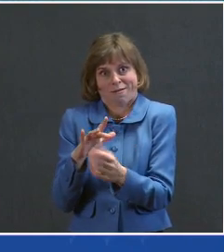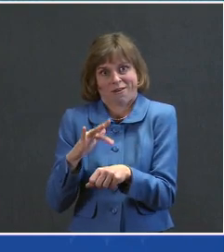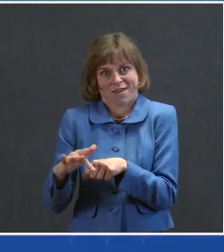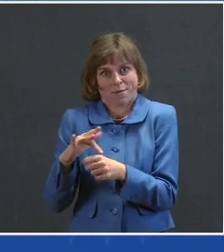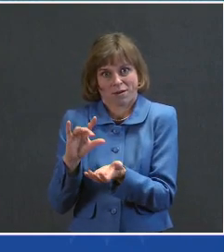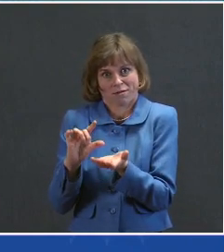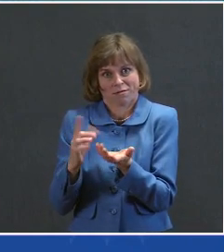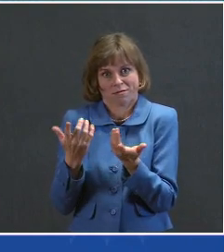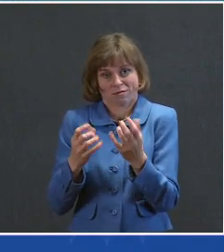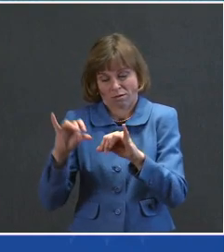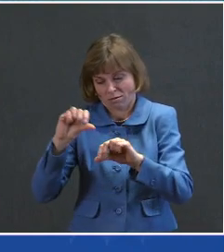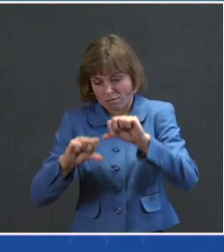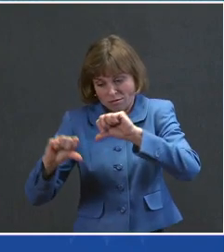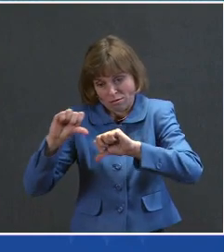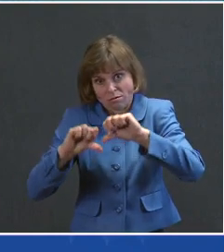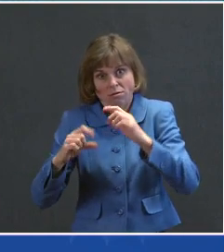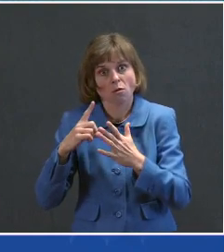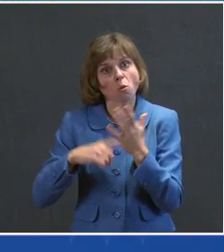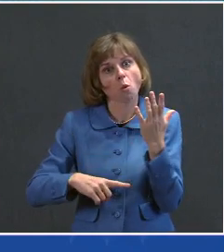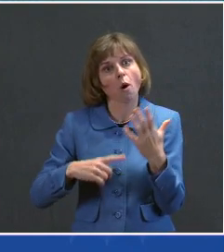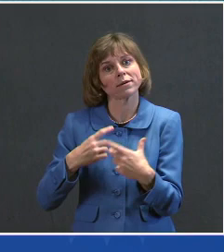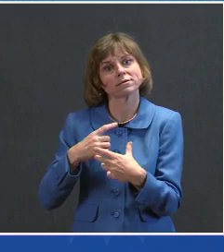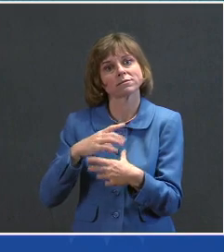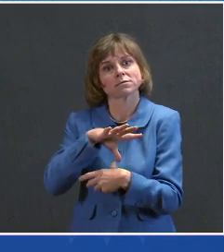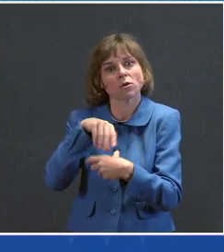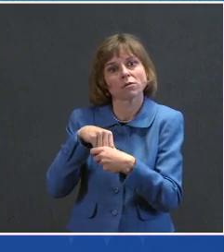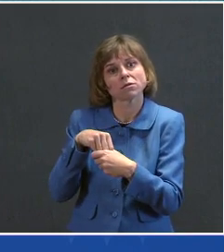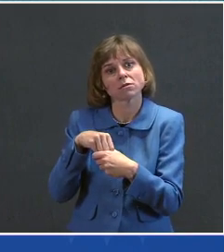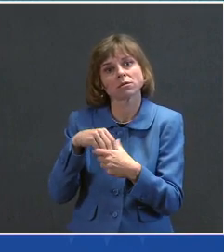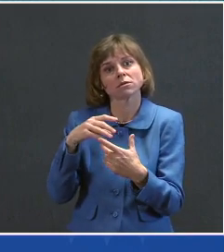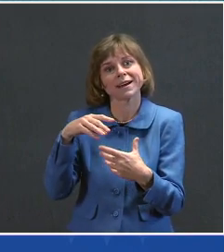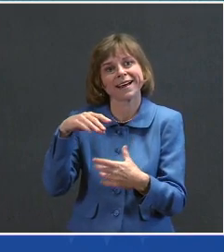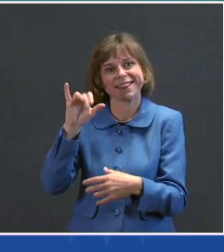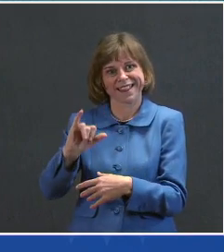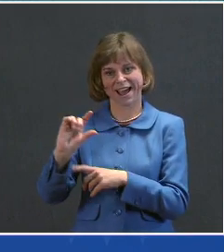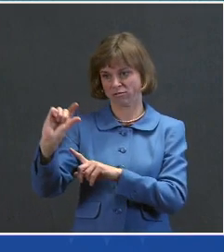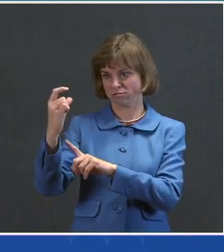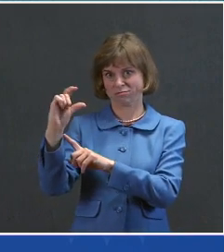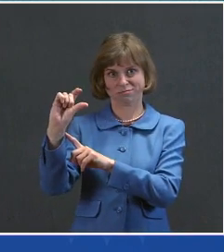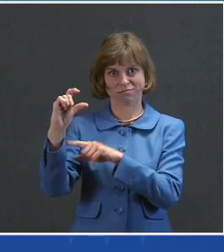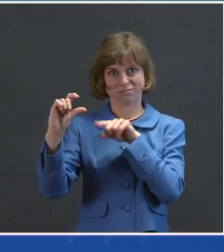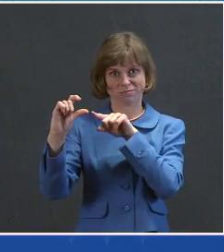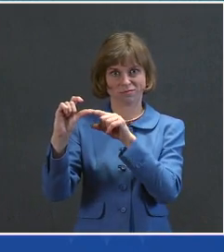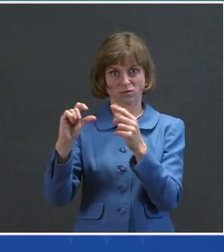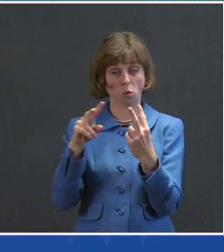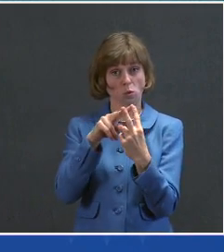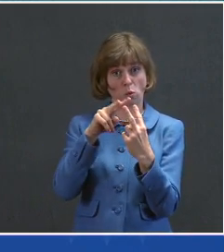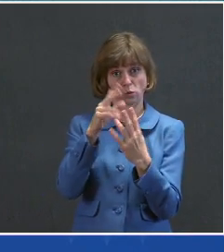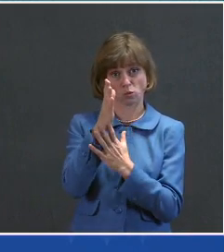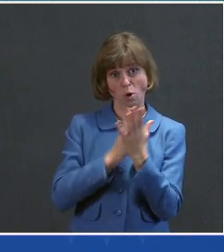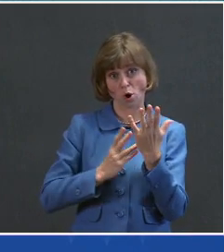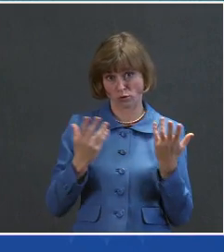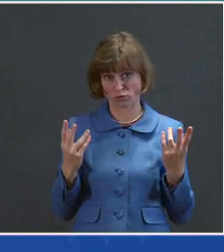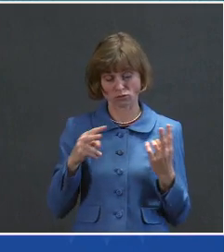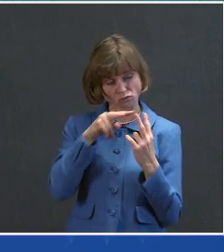that make up the ingredients in the vaccine. So those were pieces that -- or steps -- we invoked the DPA